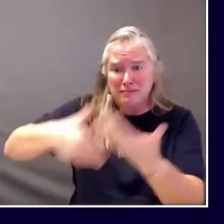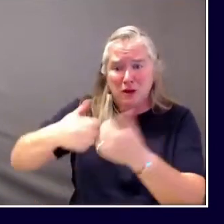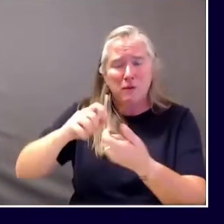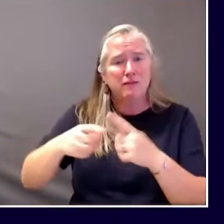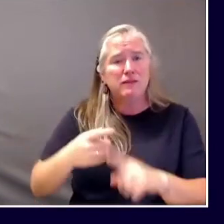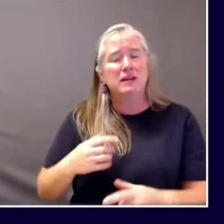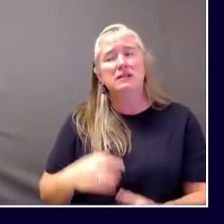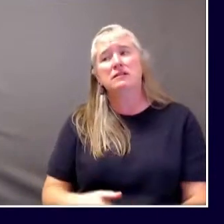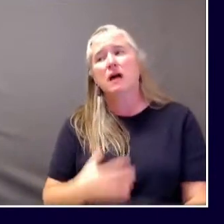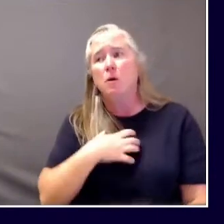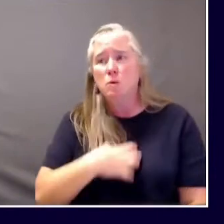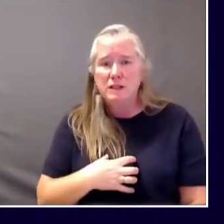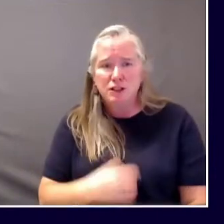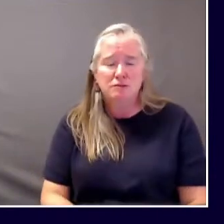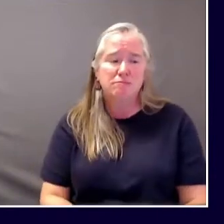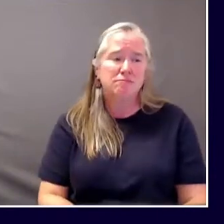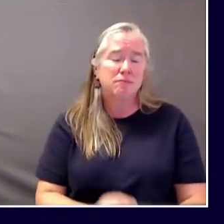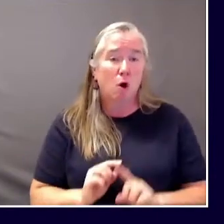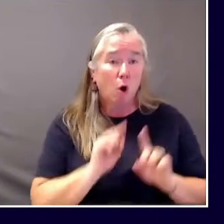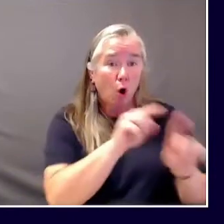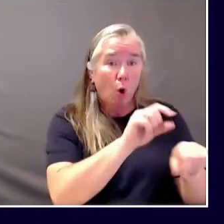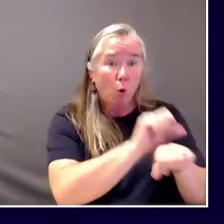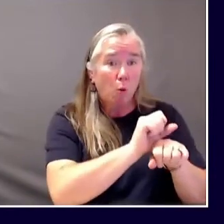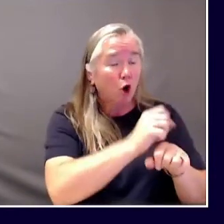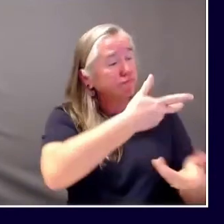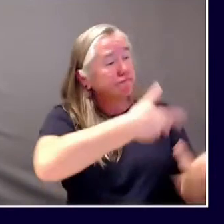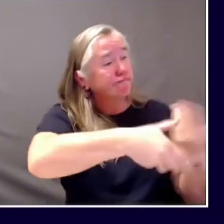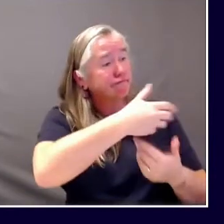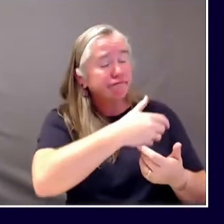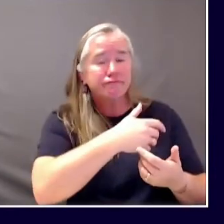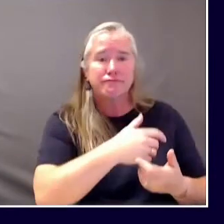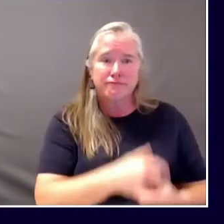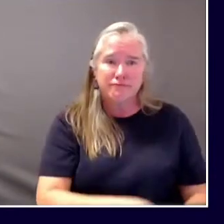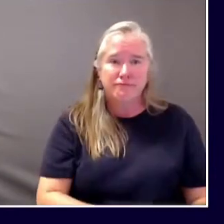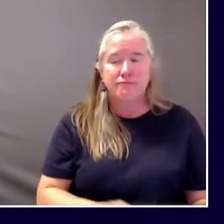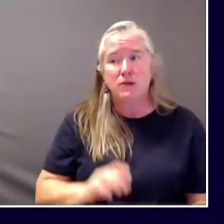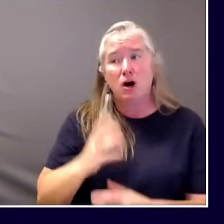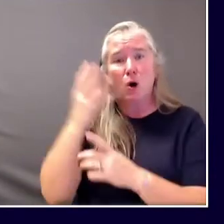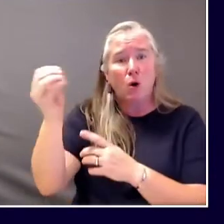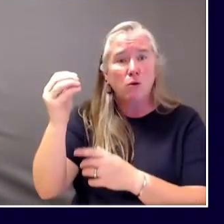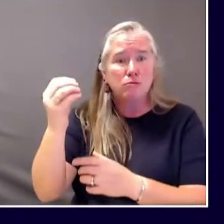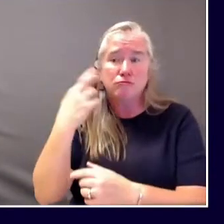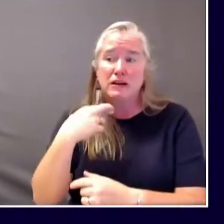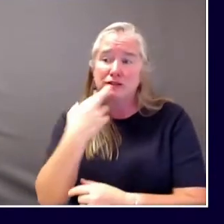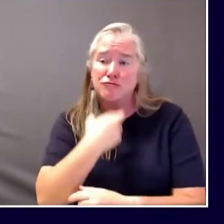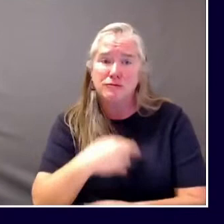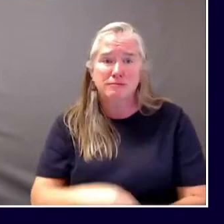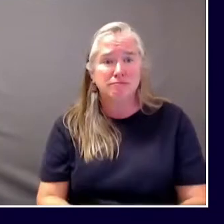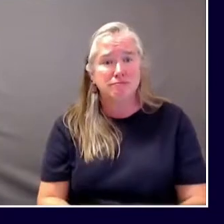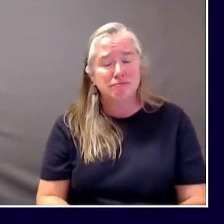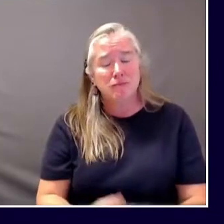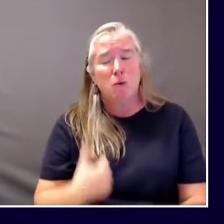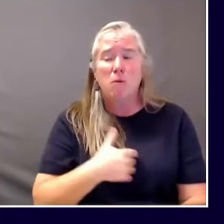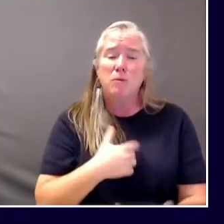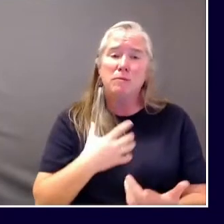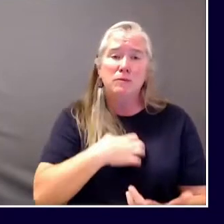senior co workers and social environments having dinner